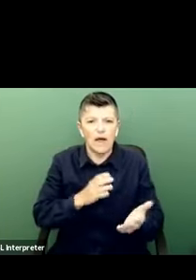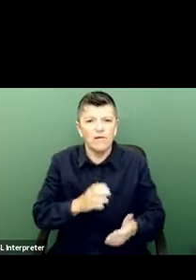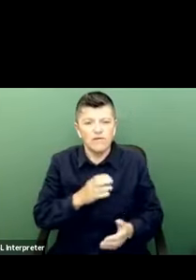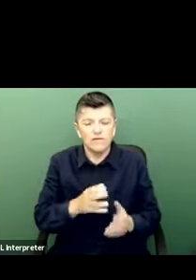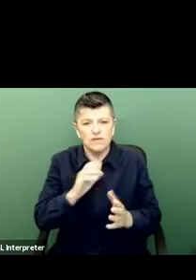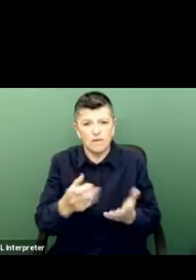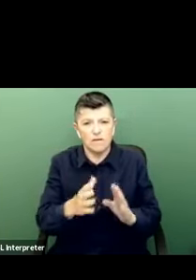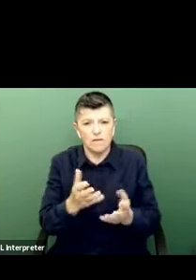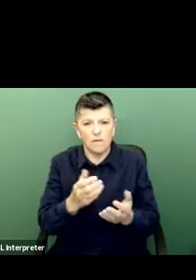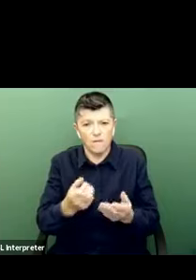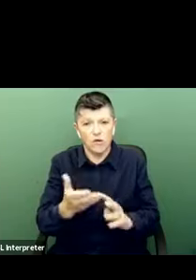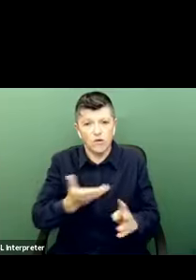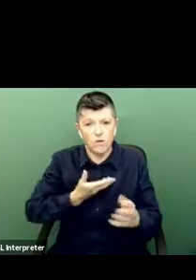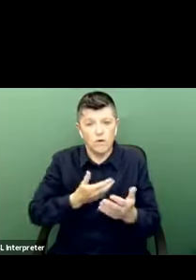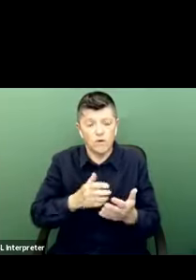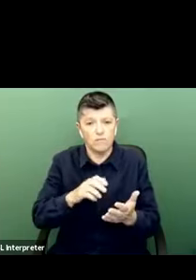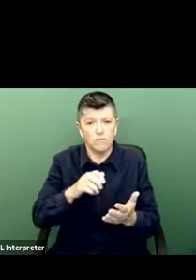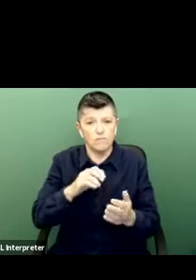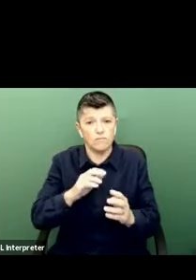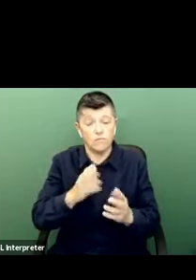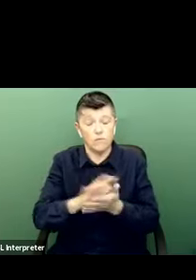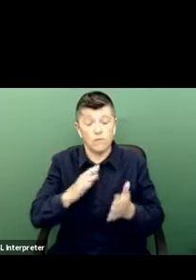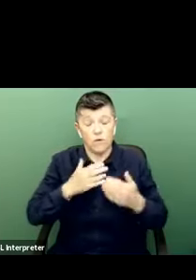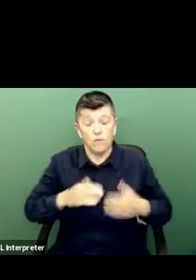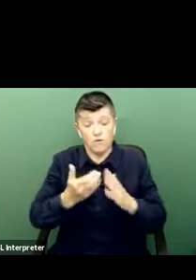they will survive open and inform scrutiny.